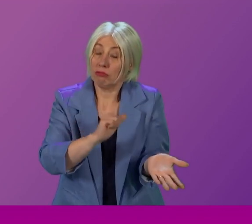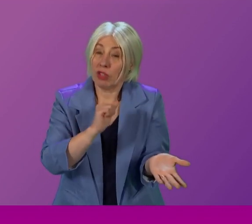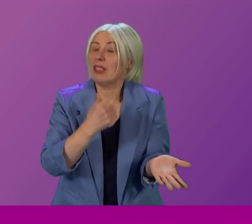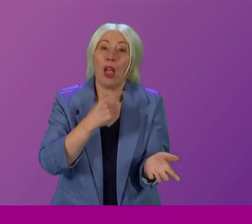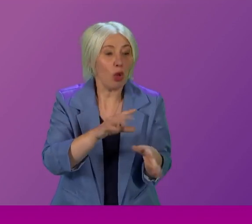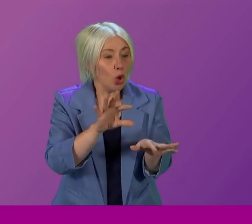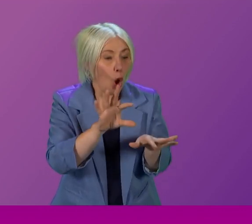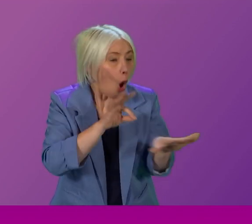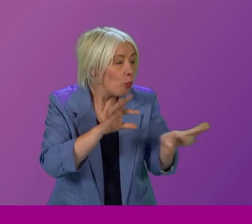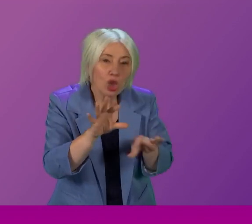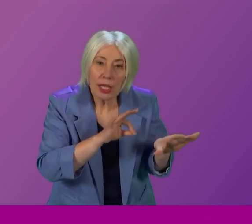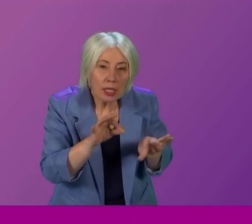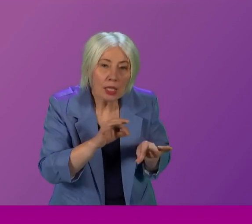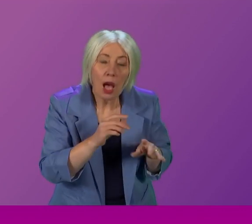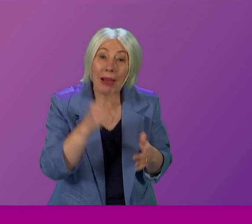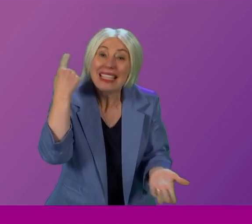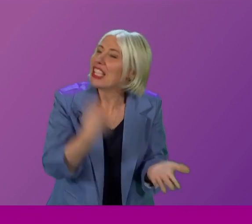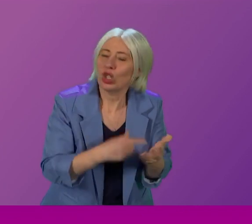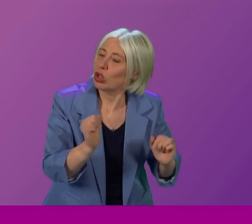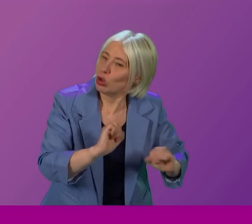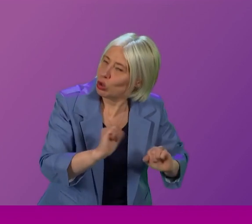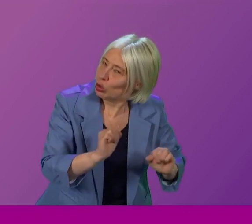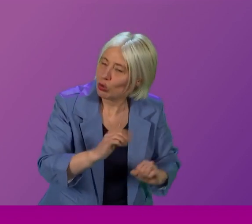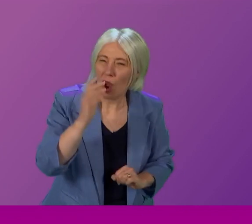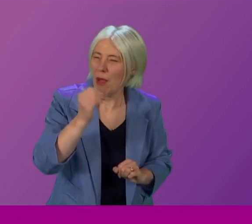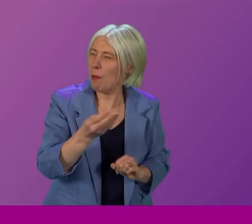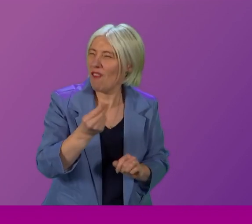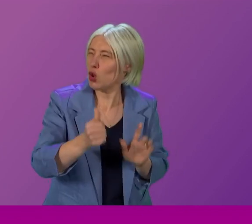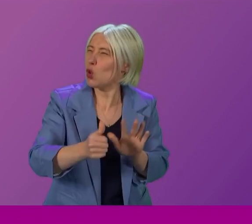are options and that no decisions have been taken. I remember claims being made at this